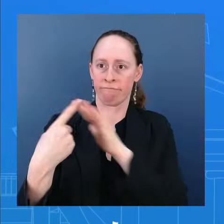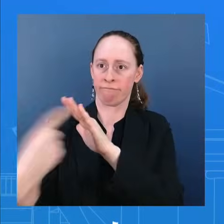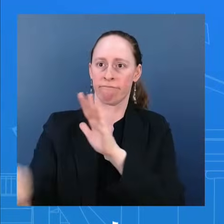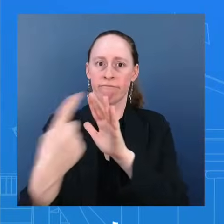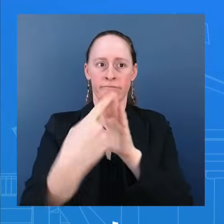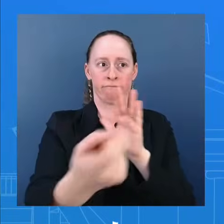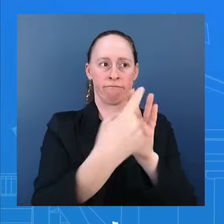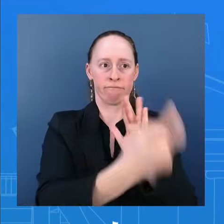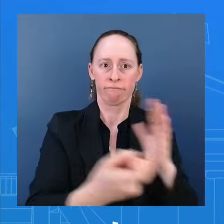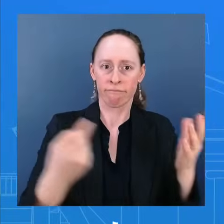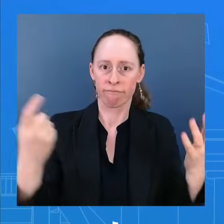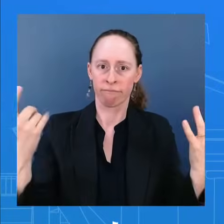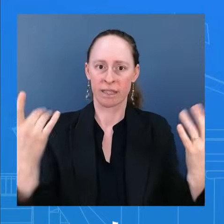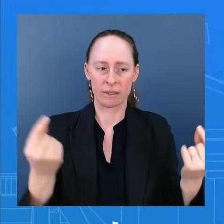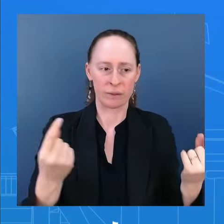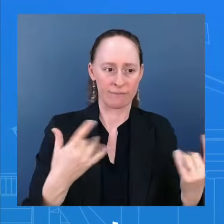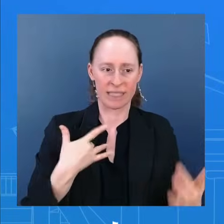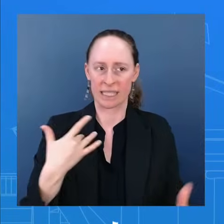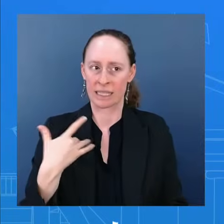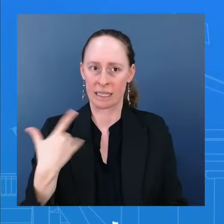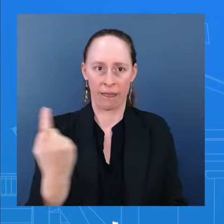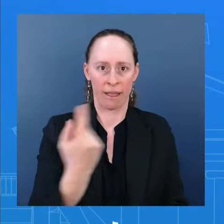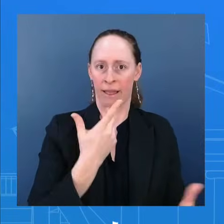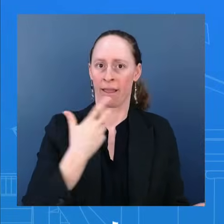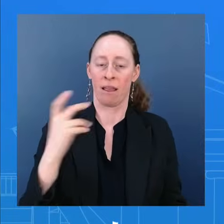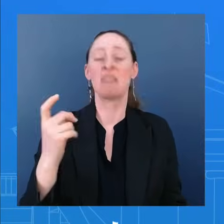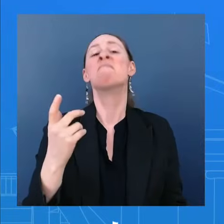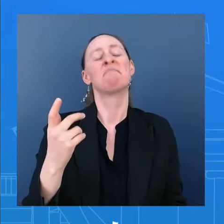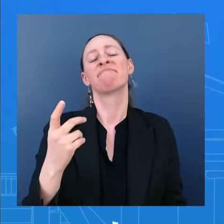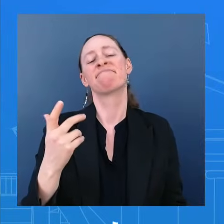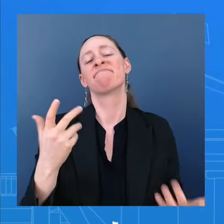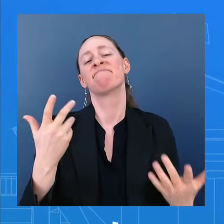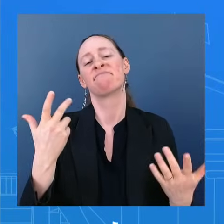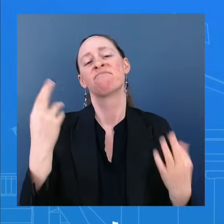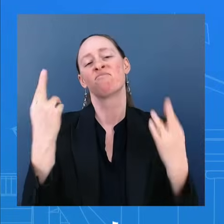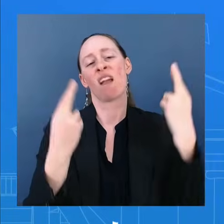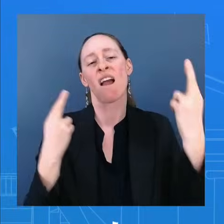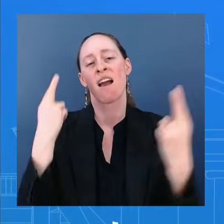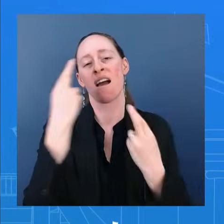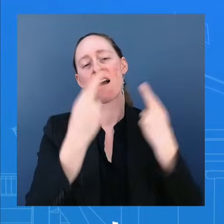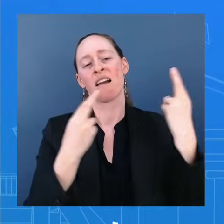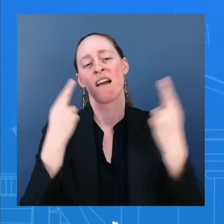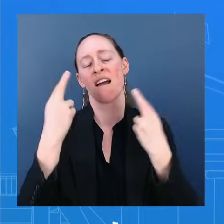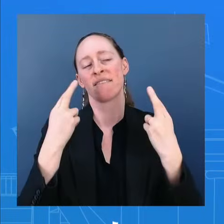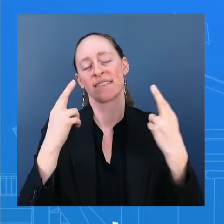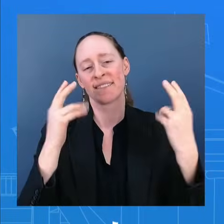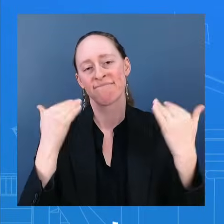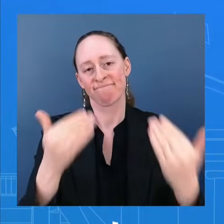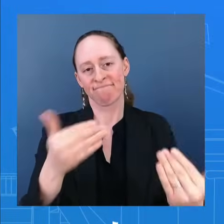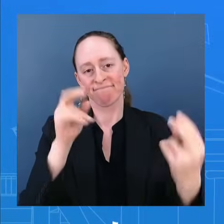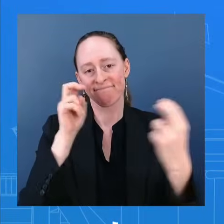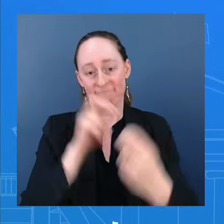This is the time to make this deal and move forward on it. Now, whether they'll do it or not, as Jake said, you know, we can't be certain,